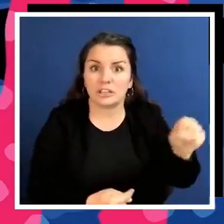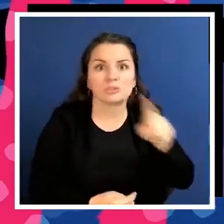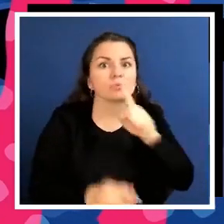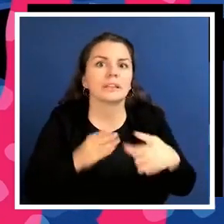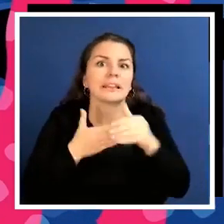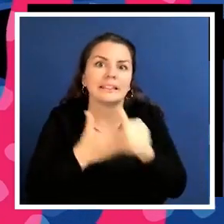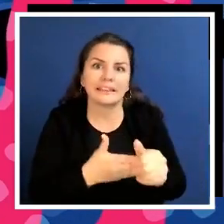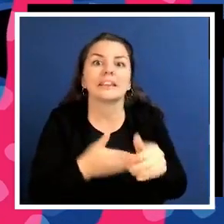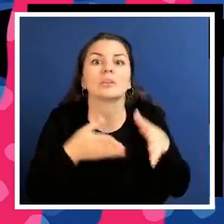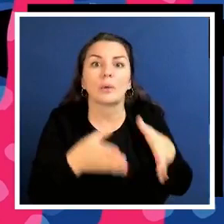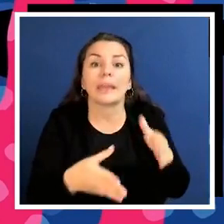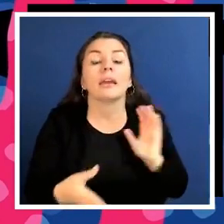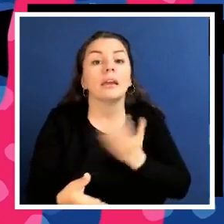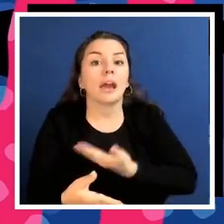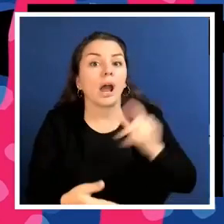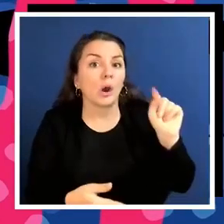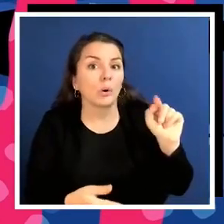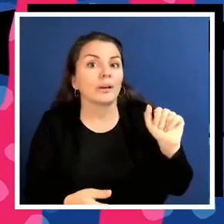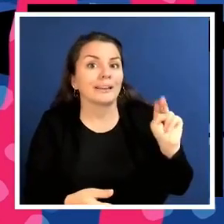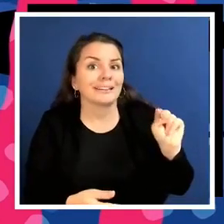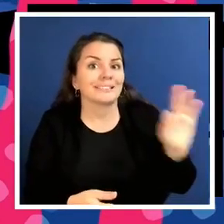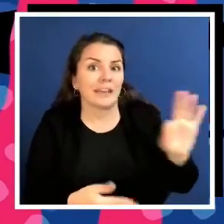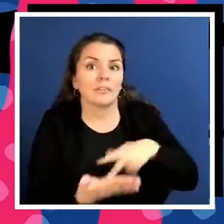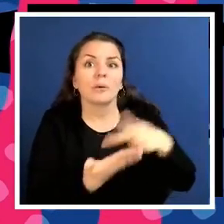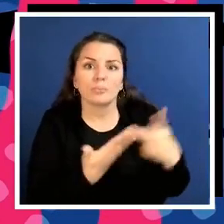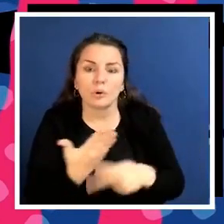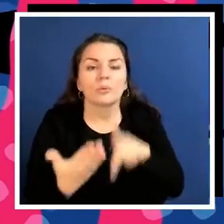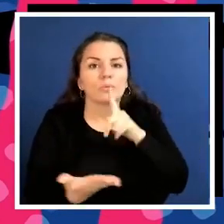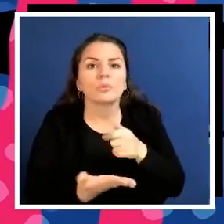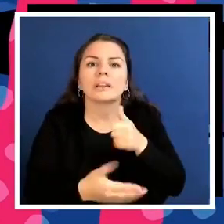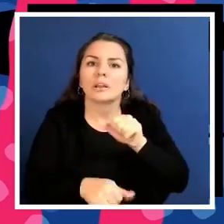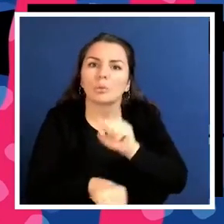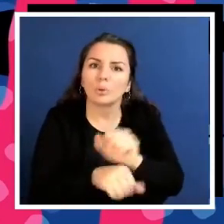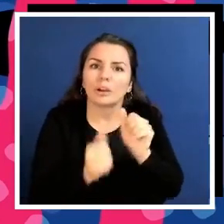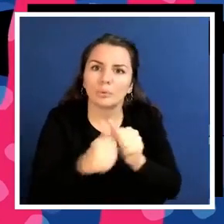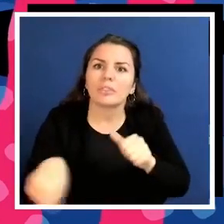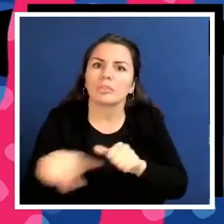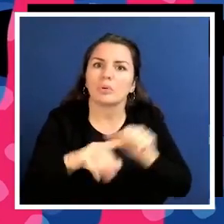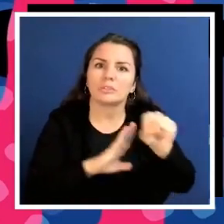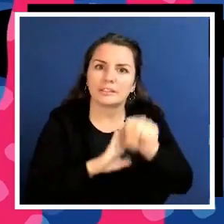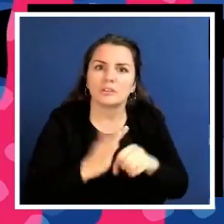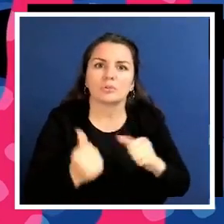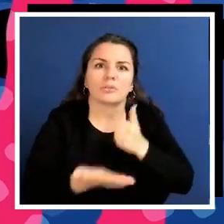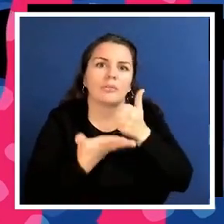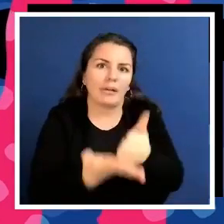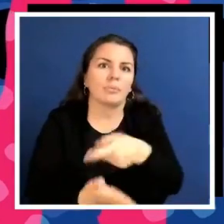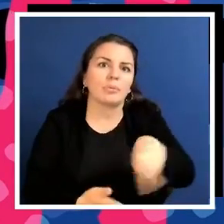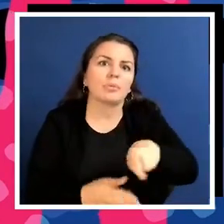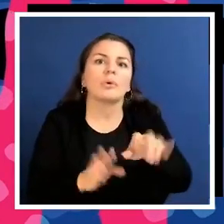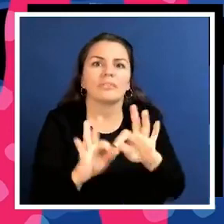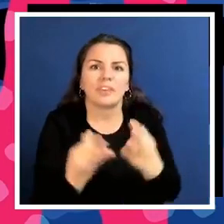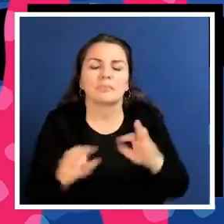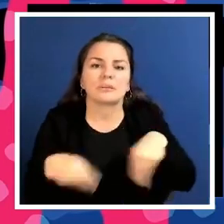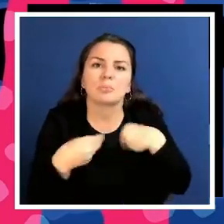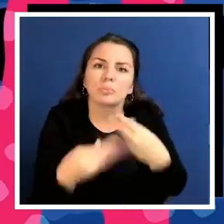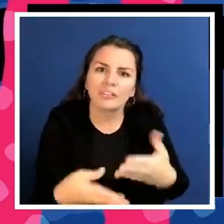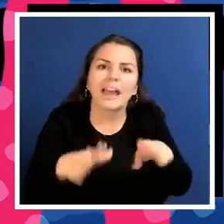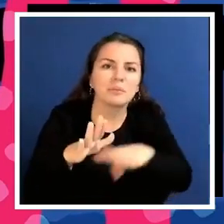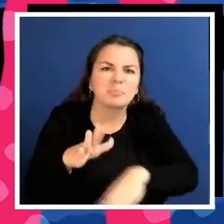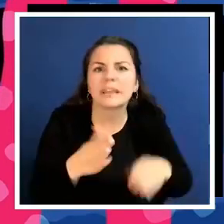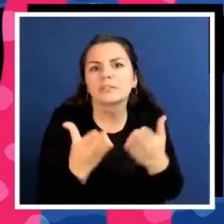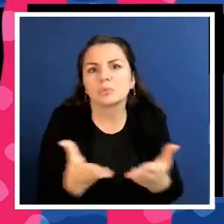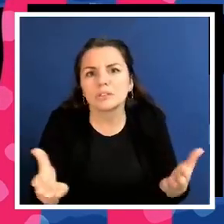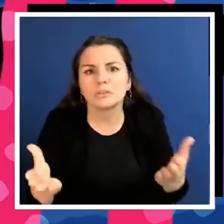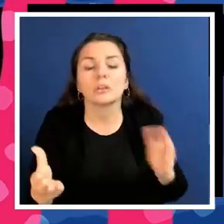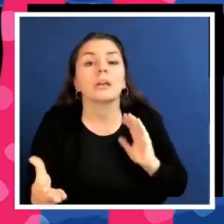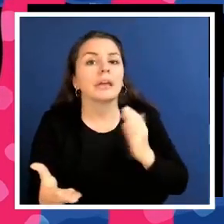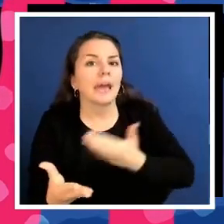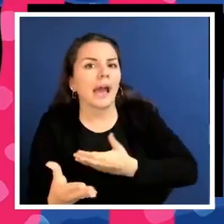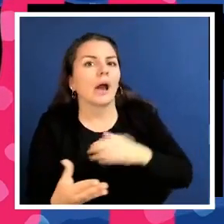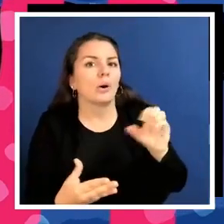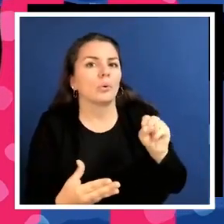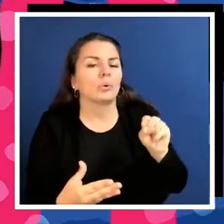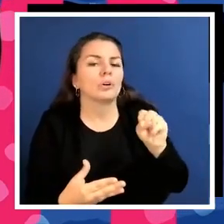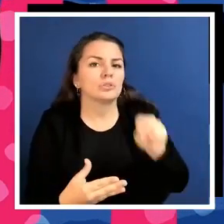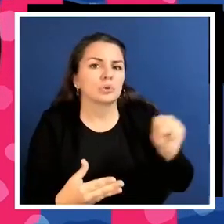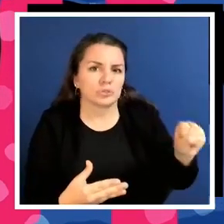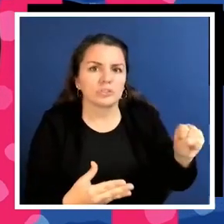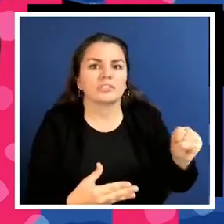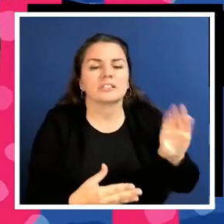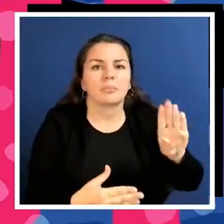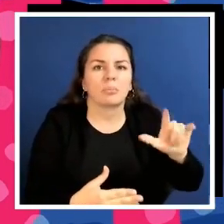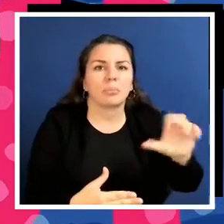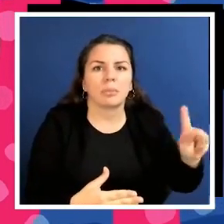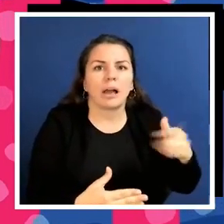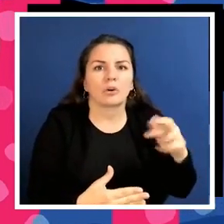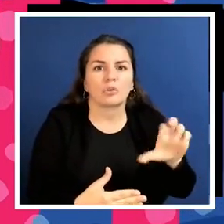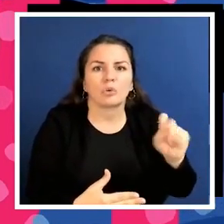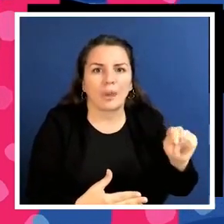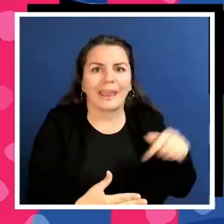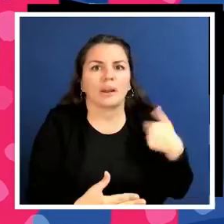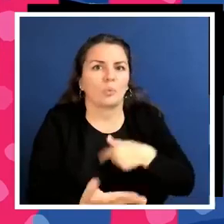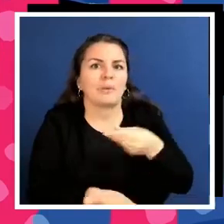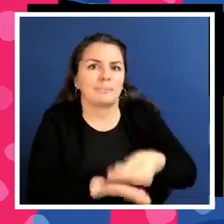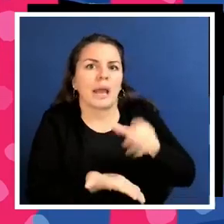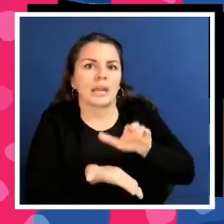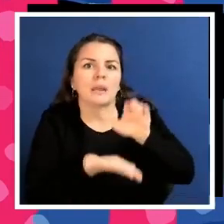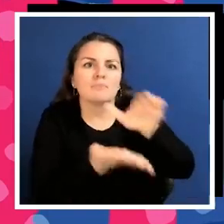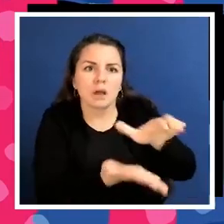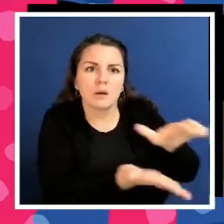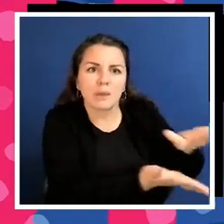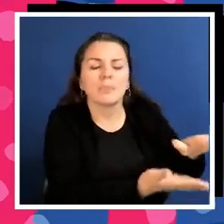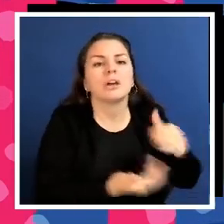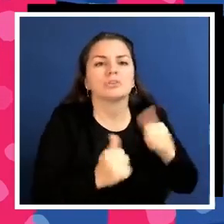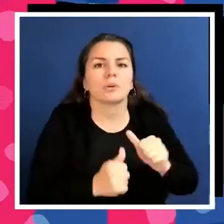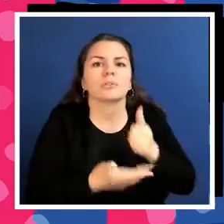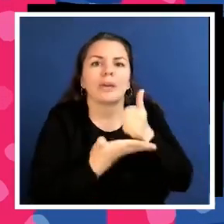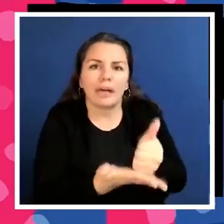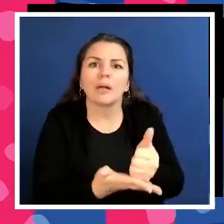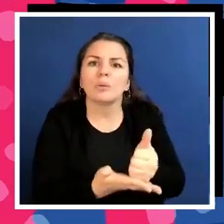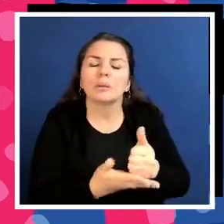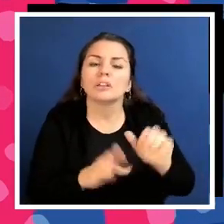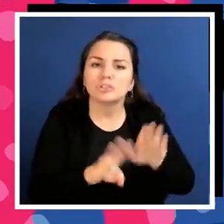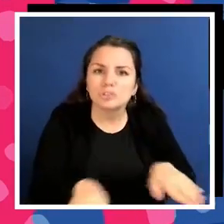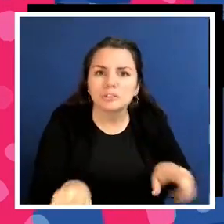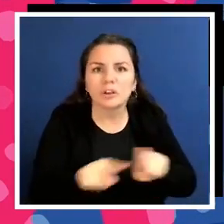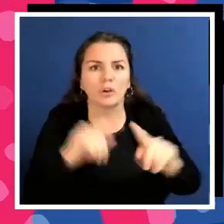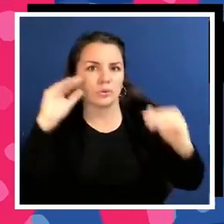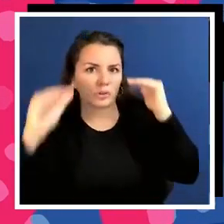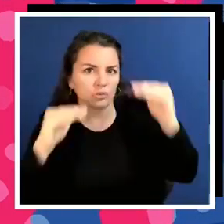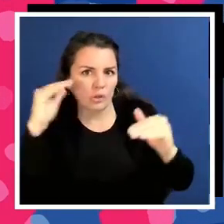OUR TEAM AT HHS IS HELPING TO